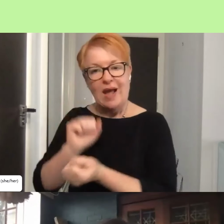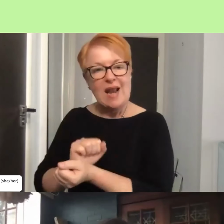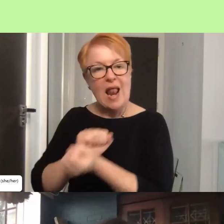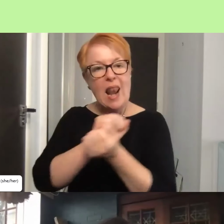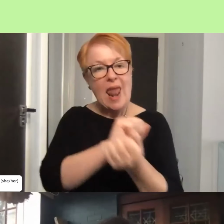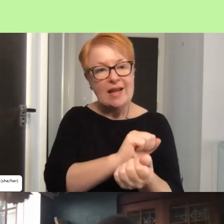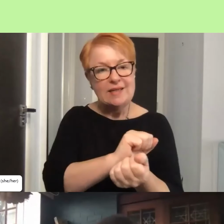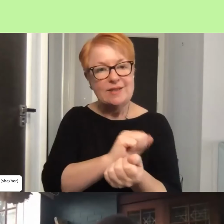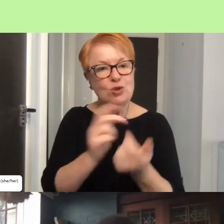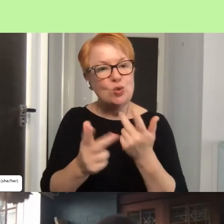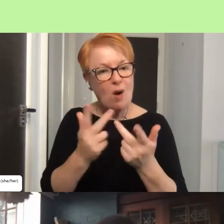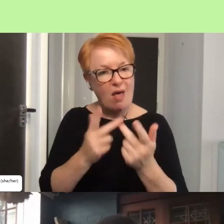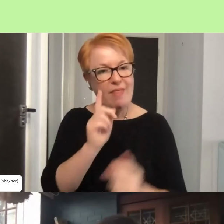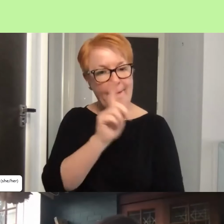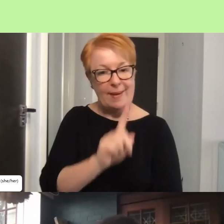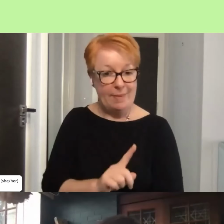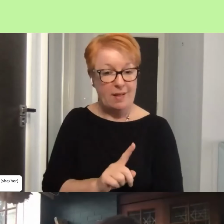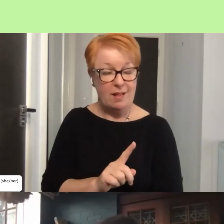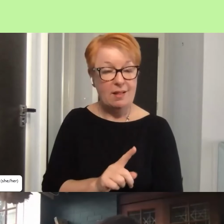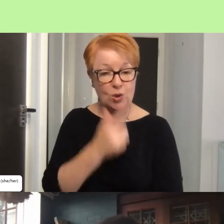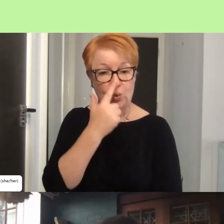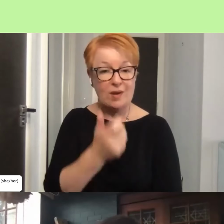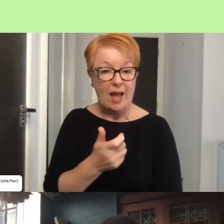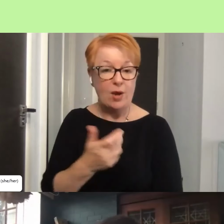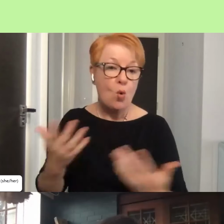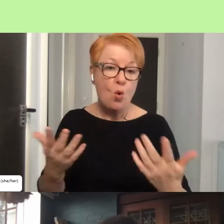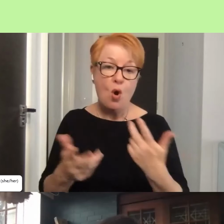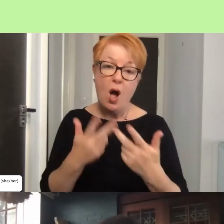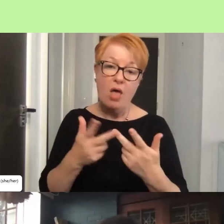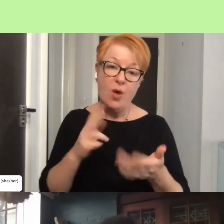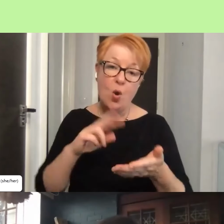You can give a voice to other people or other organisations.